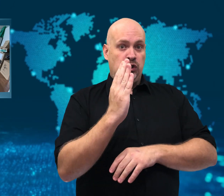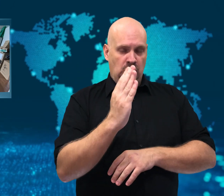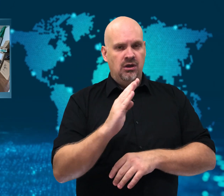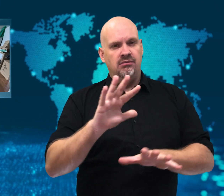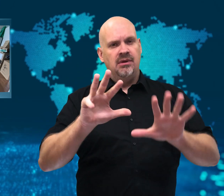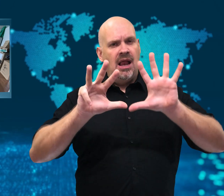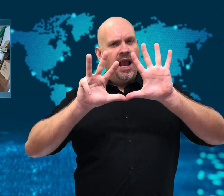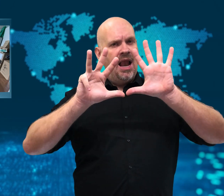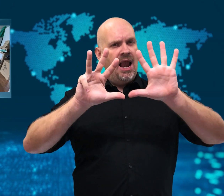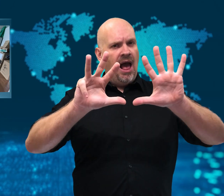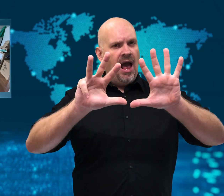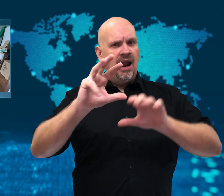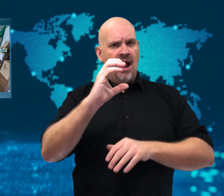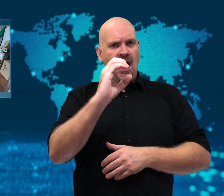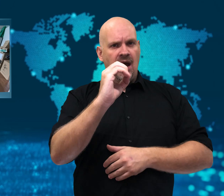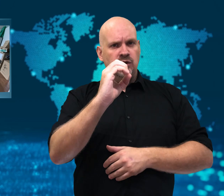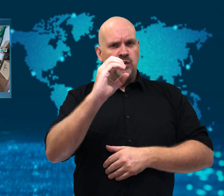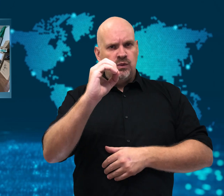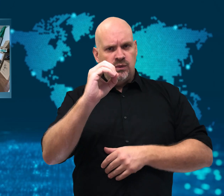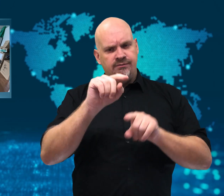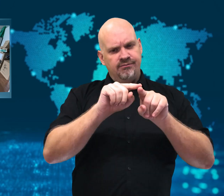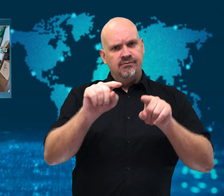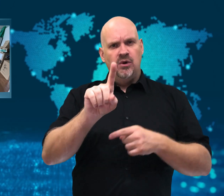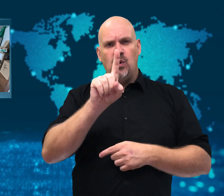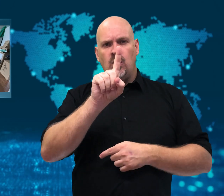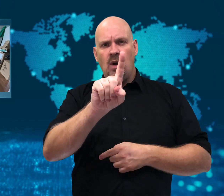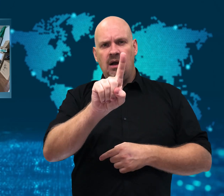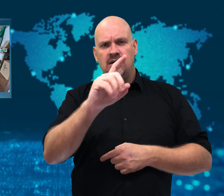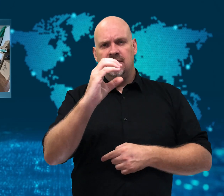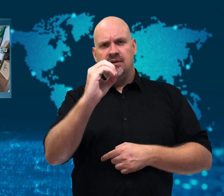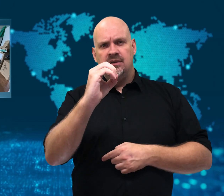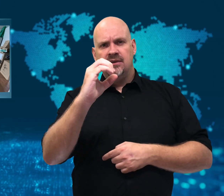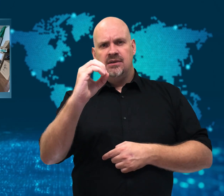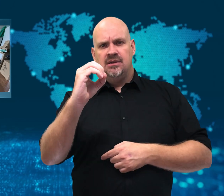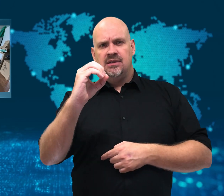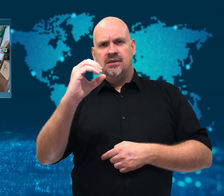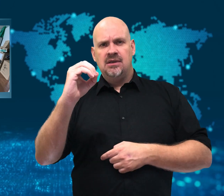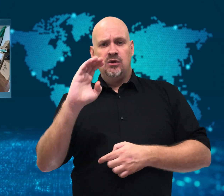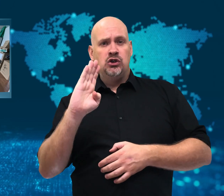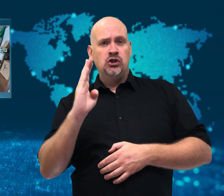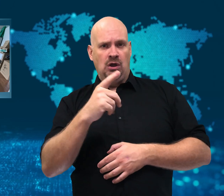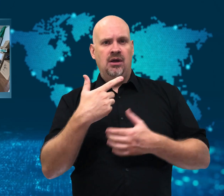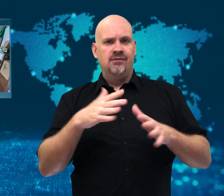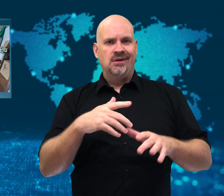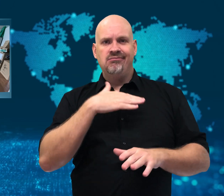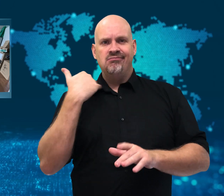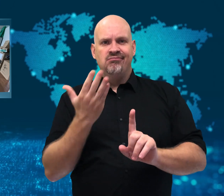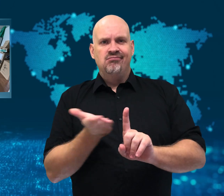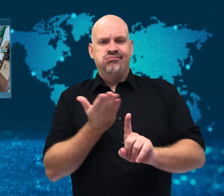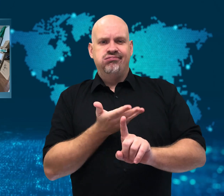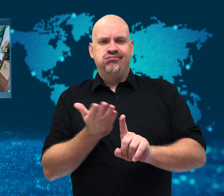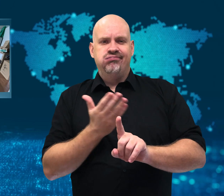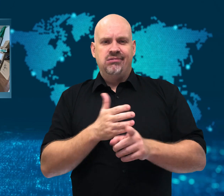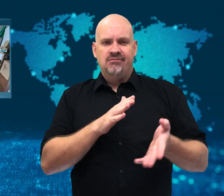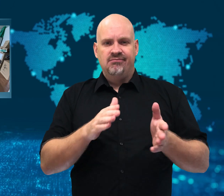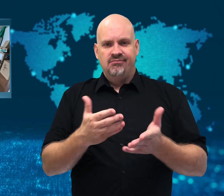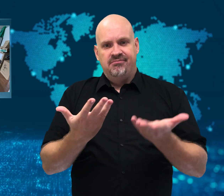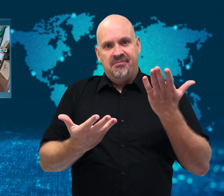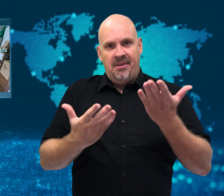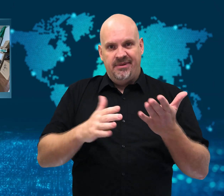It is believed that between 900 and 1,000 sharks of different